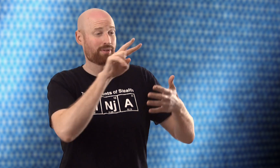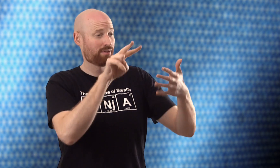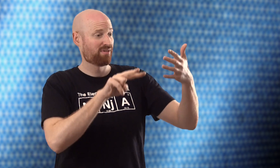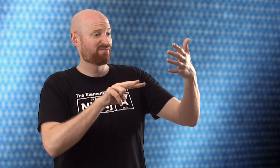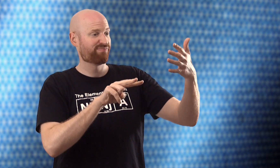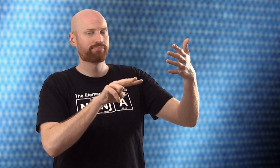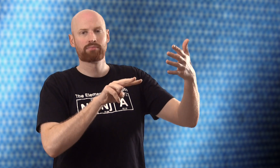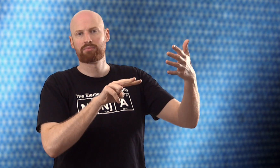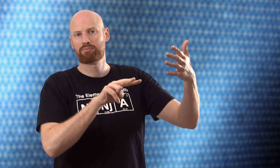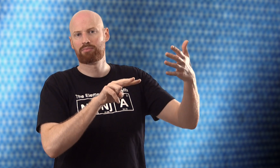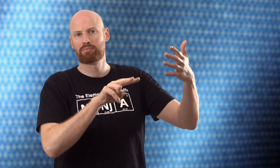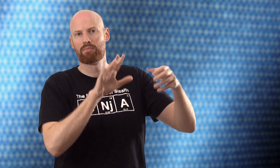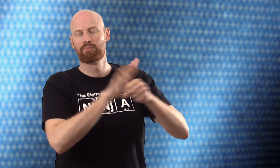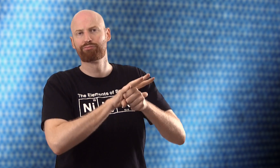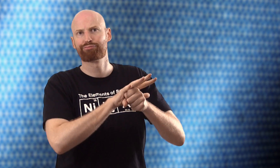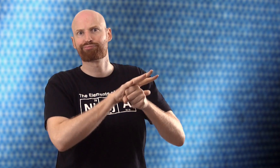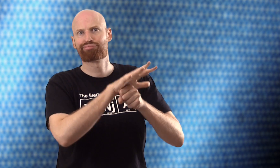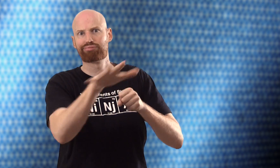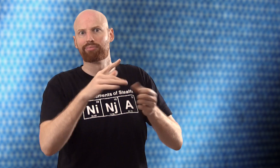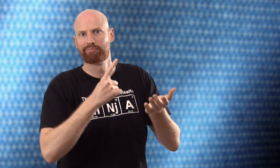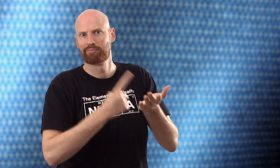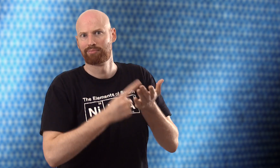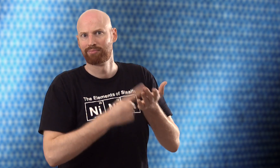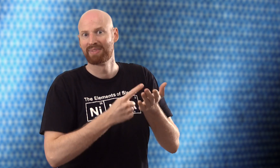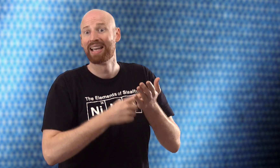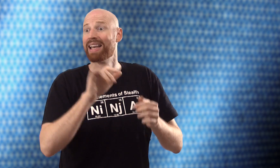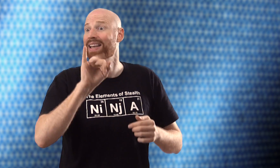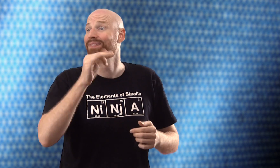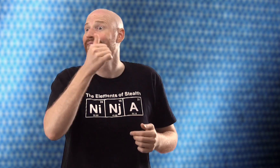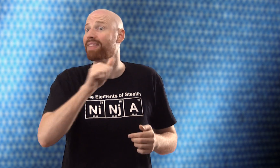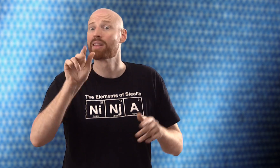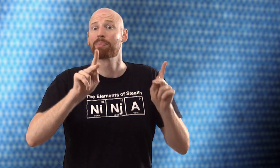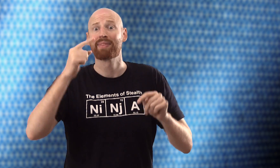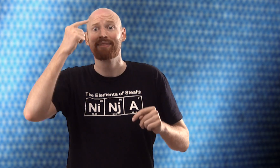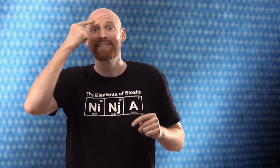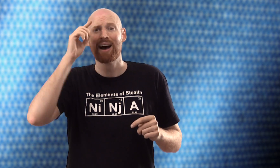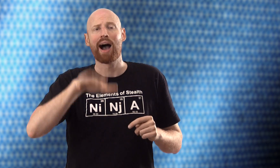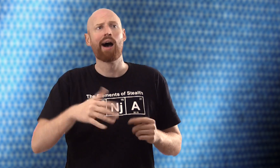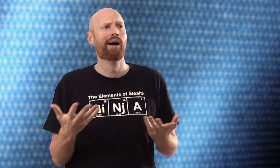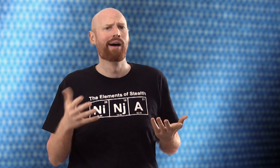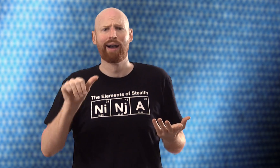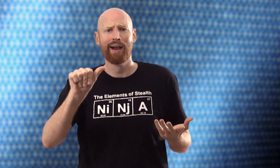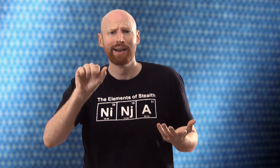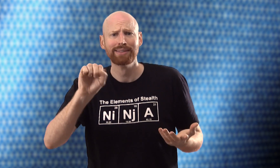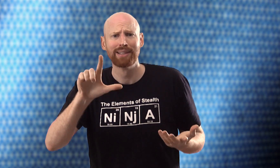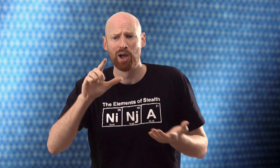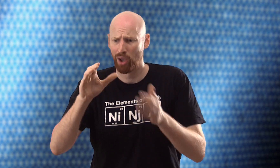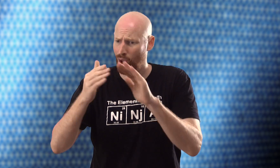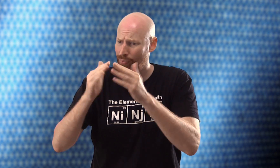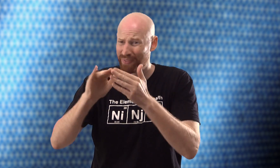as I read through the comments, there has been an overwhelming discussion. If anybody thinks, "Oh is